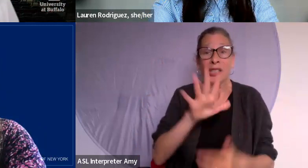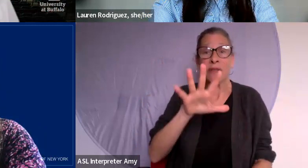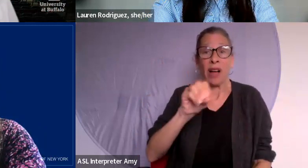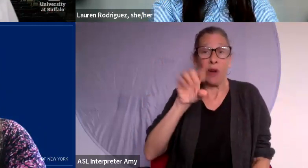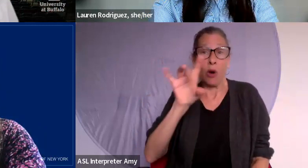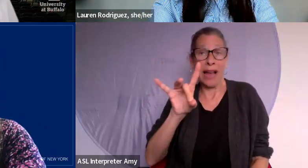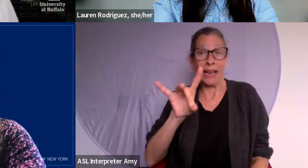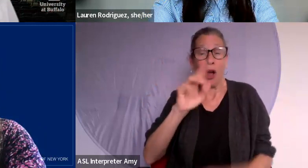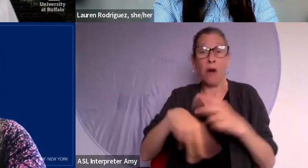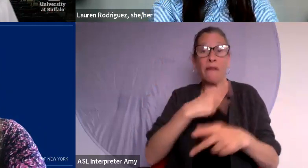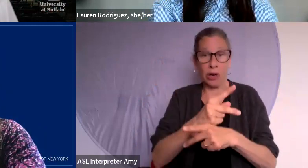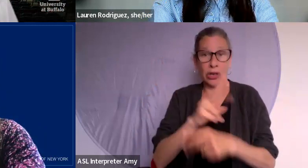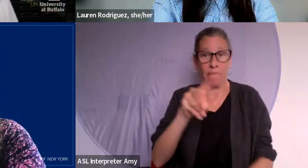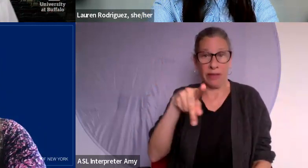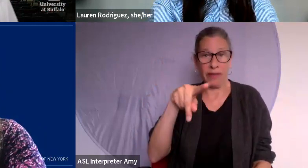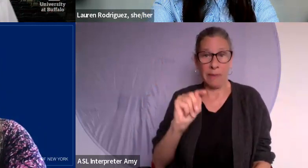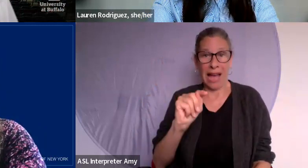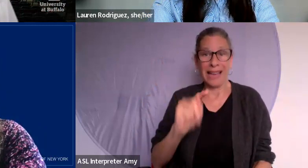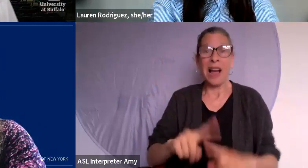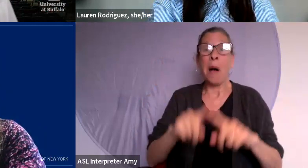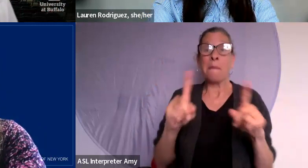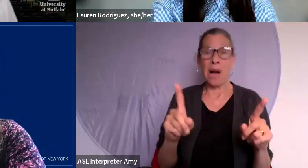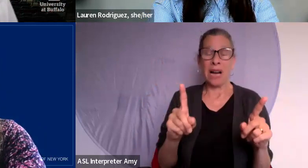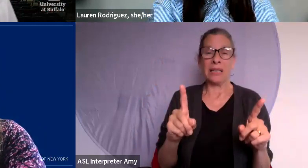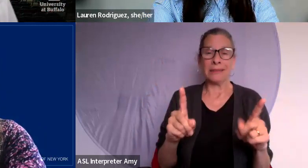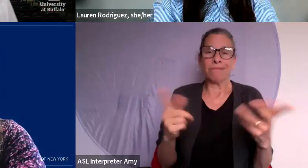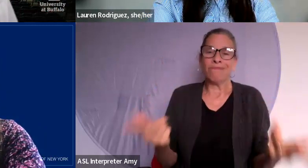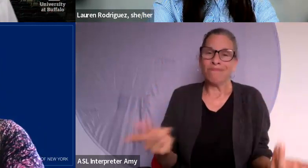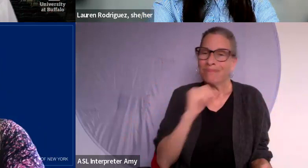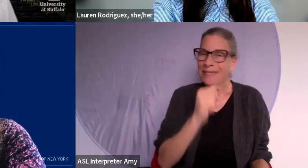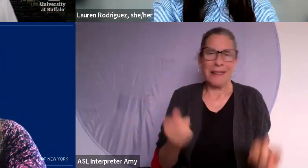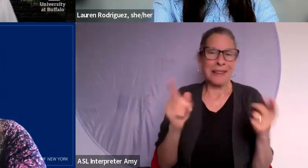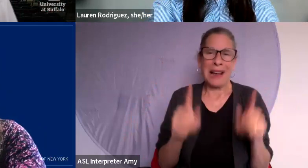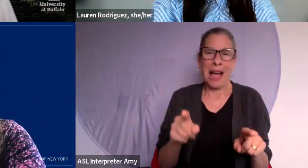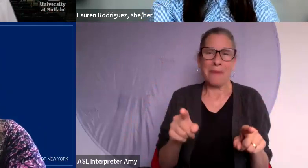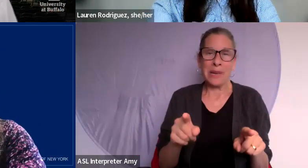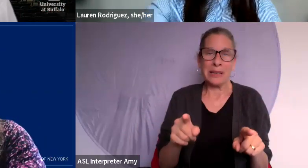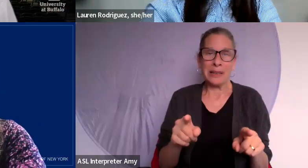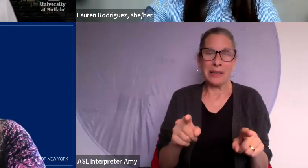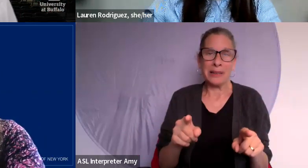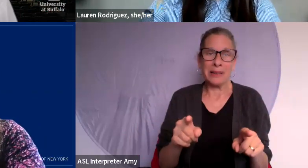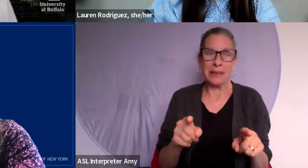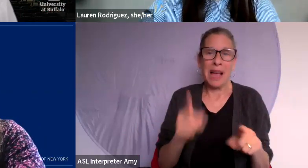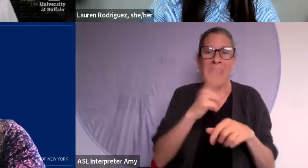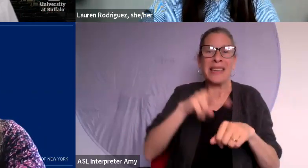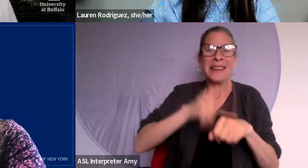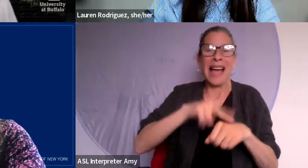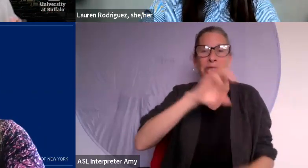of the the VPAT. However, that is unrealistic, because many of these are multinational companies. There is an